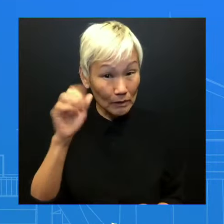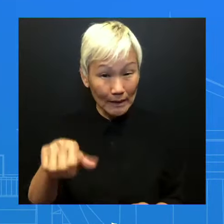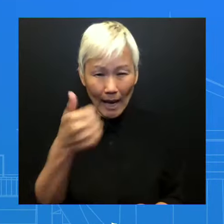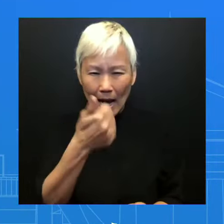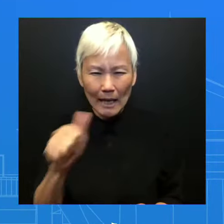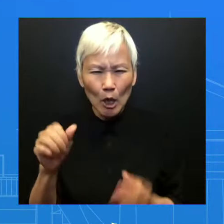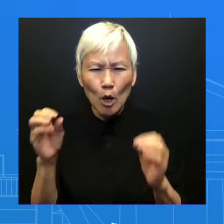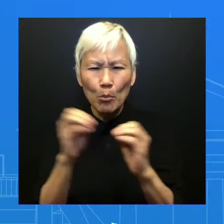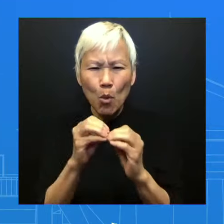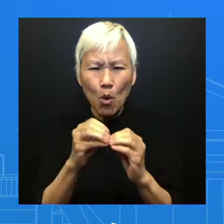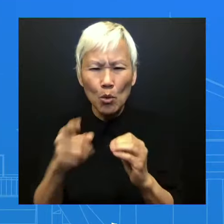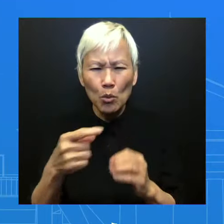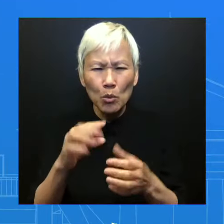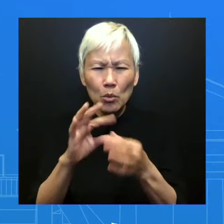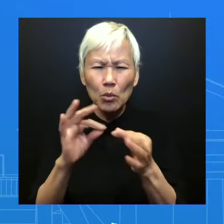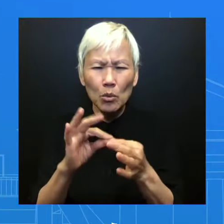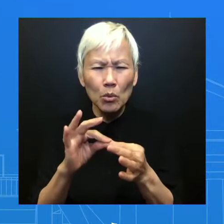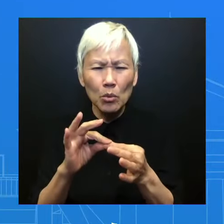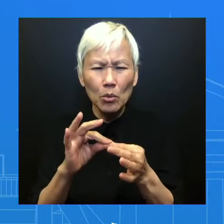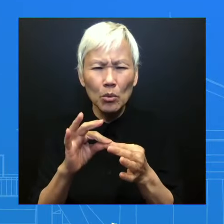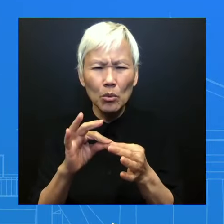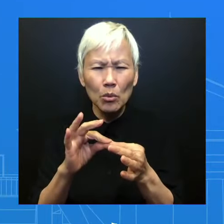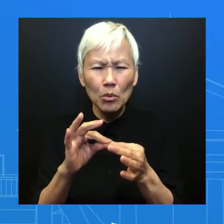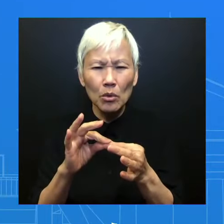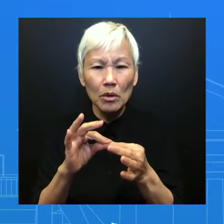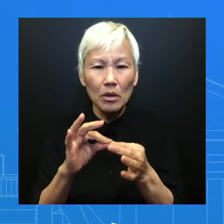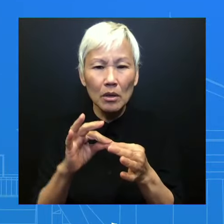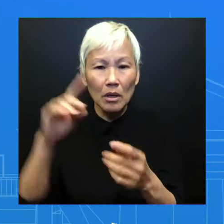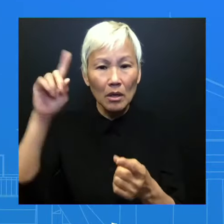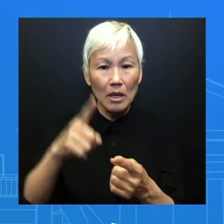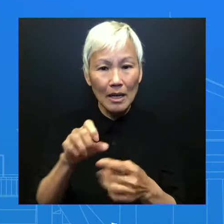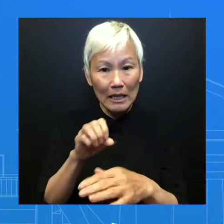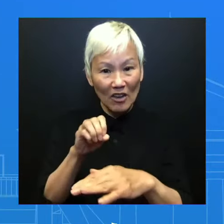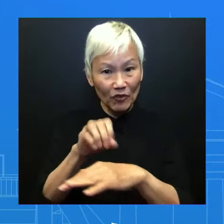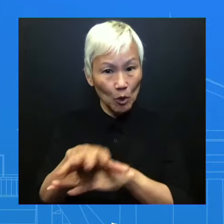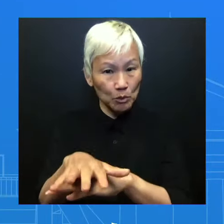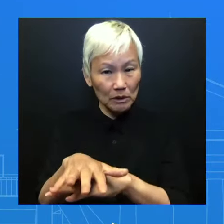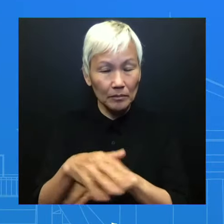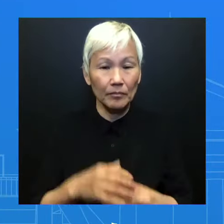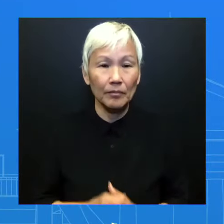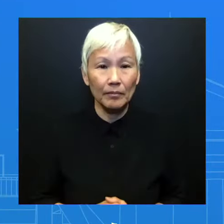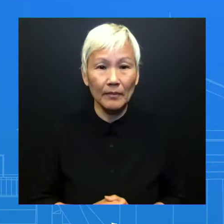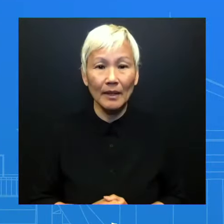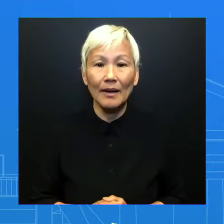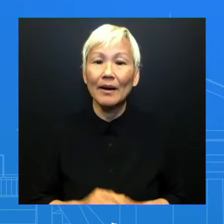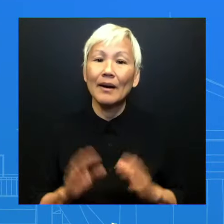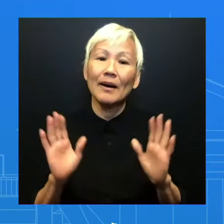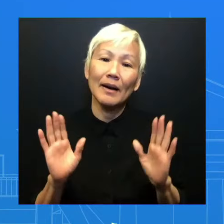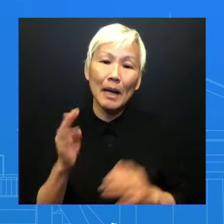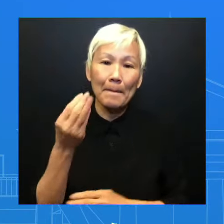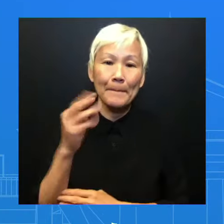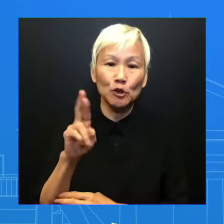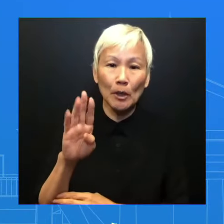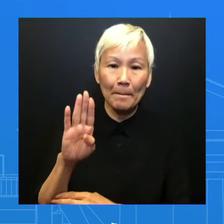Ms. Jean-Pierre: So, look, I'm going to leave it to -- to others analyze Mr. Prigozhin's colorf- -- colorful statements that he made yesterday.